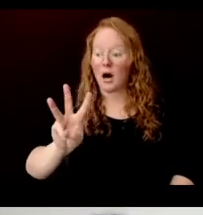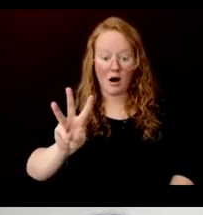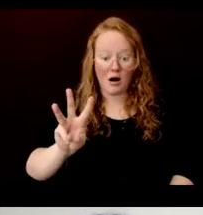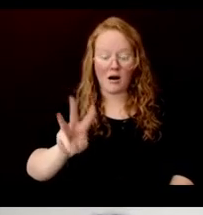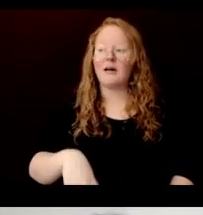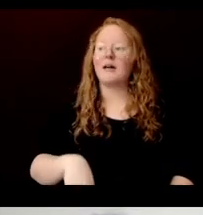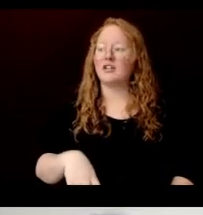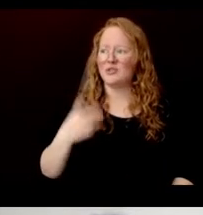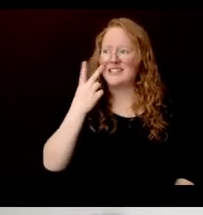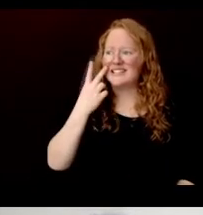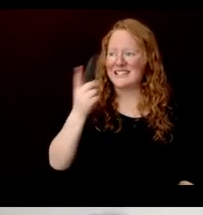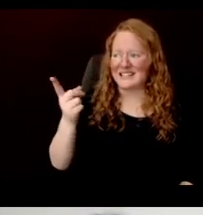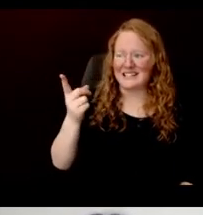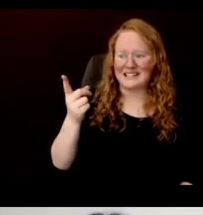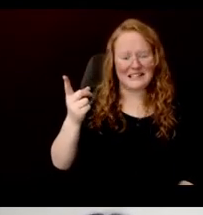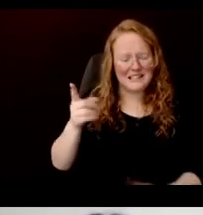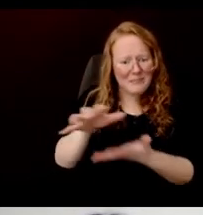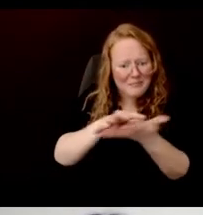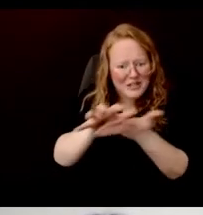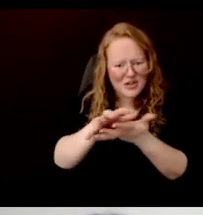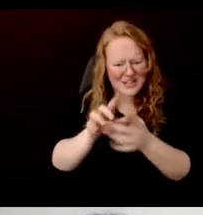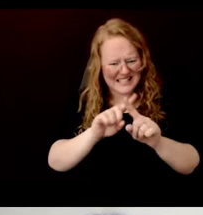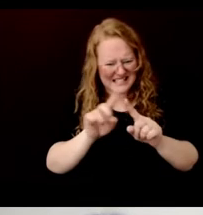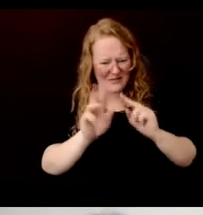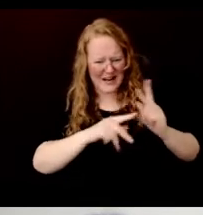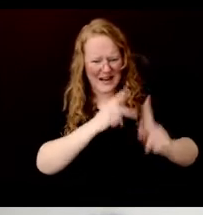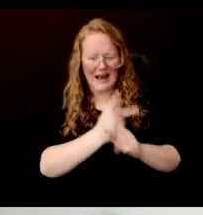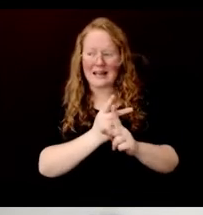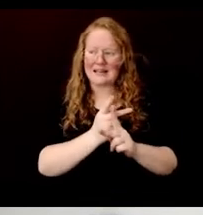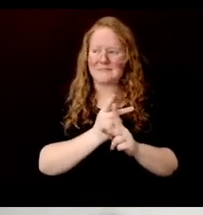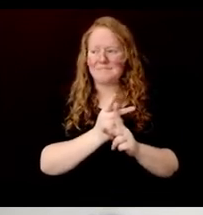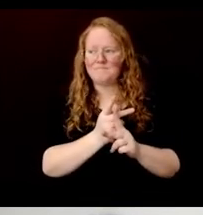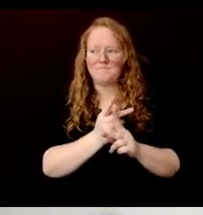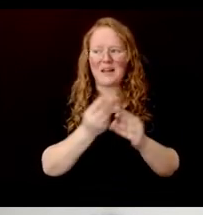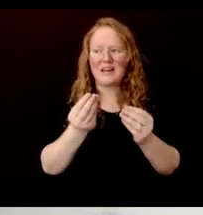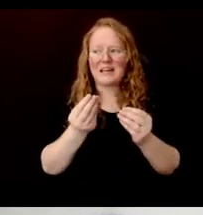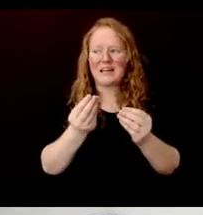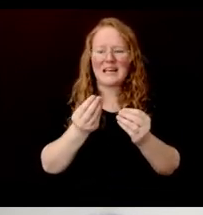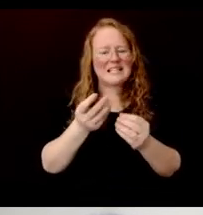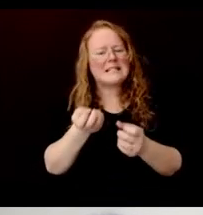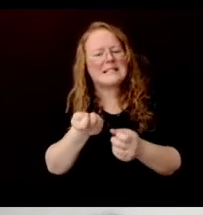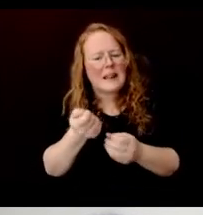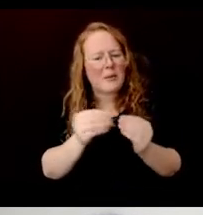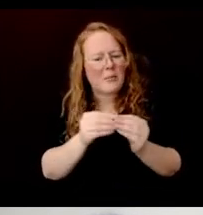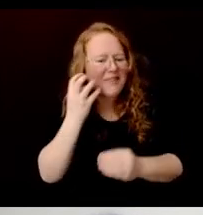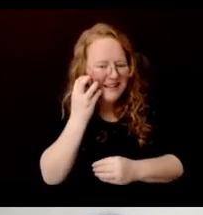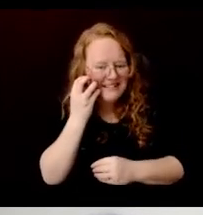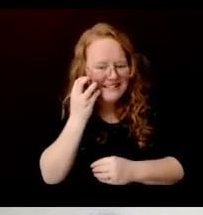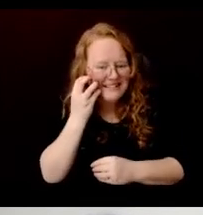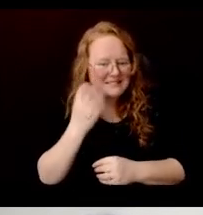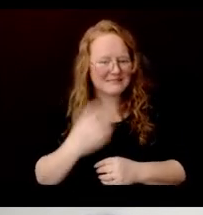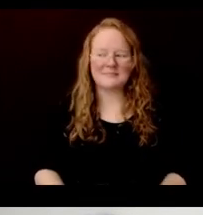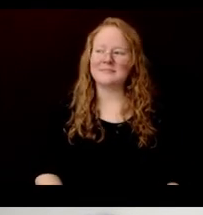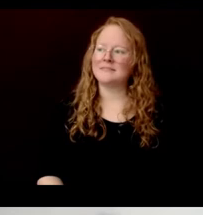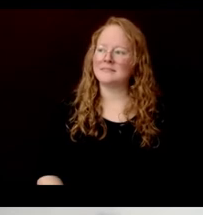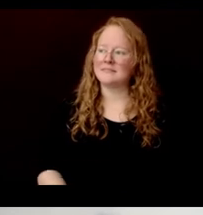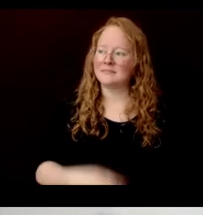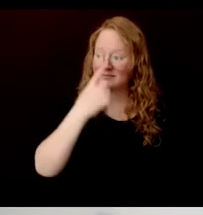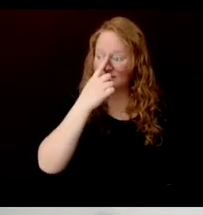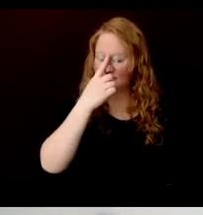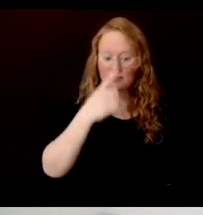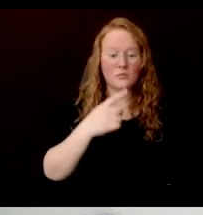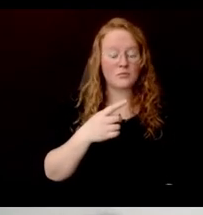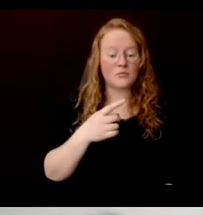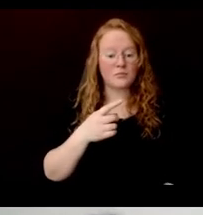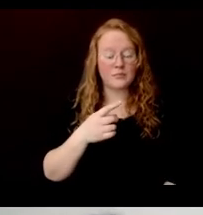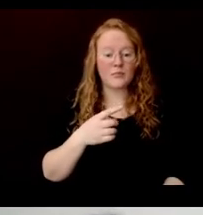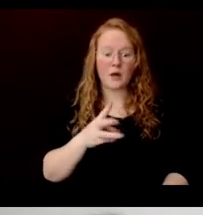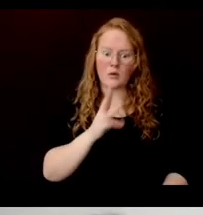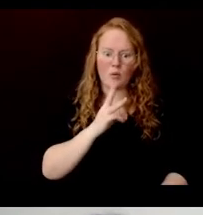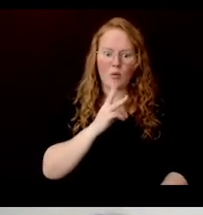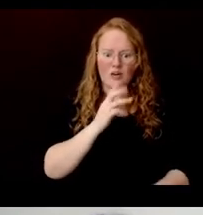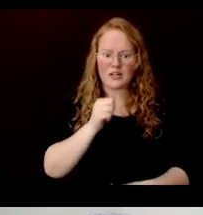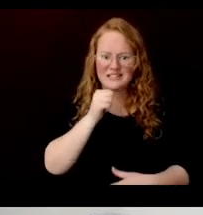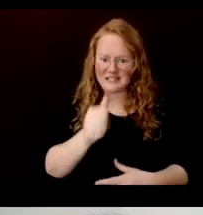You can see the solution has a different kind of consistency. It's a little bit thicker, and the water drains more slowly.